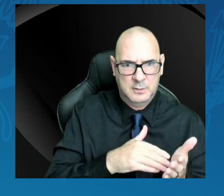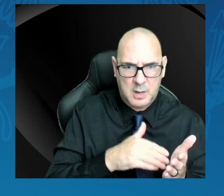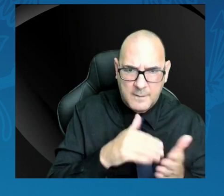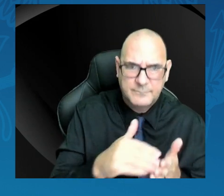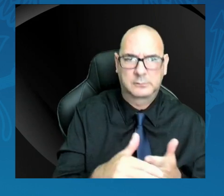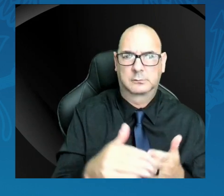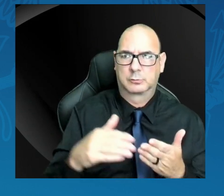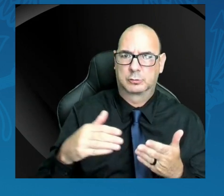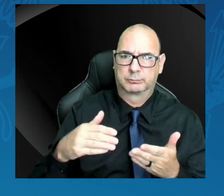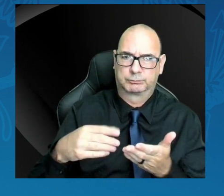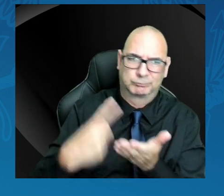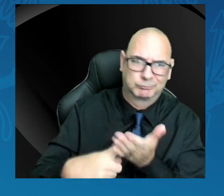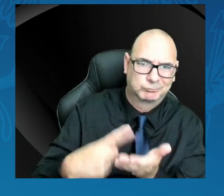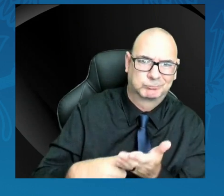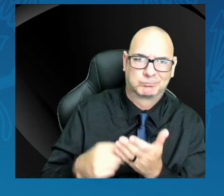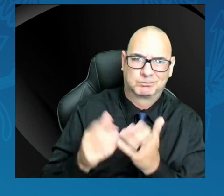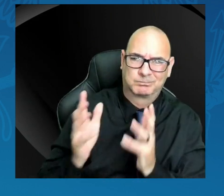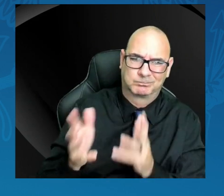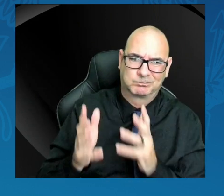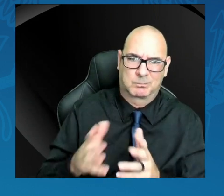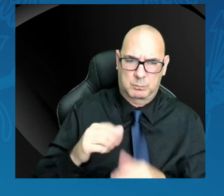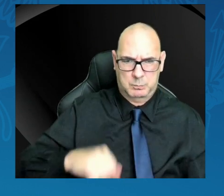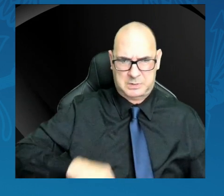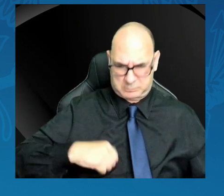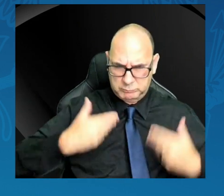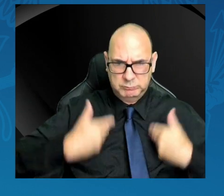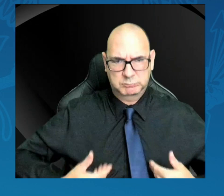Is we really do think about the future